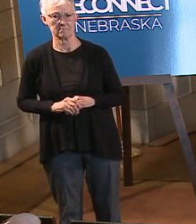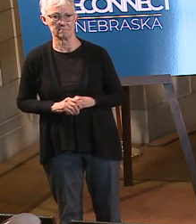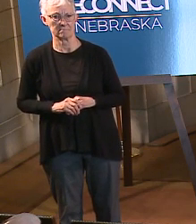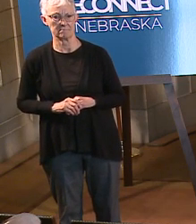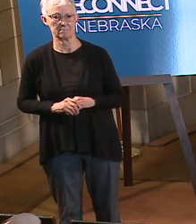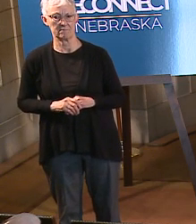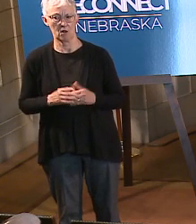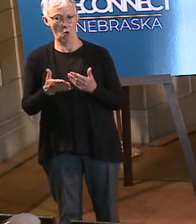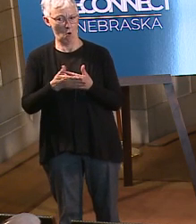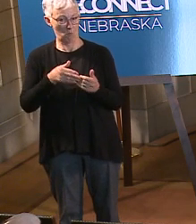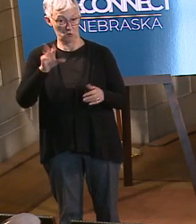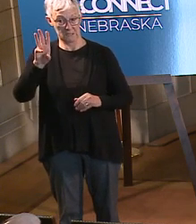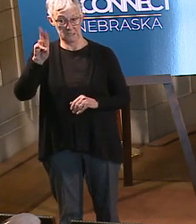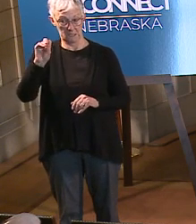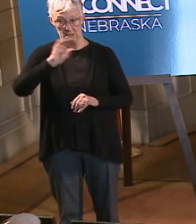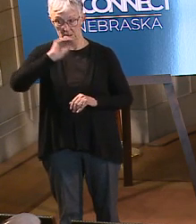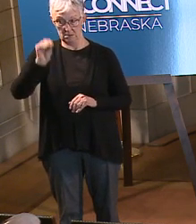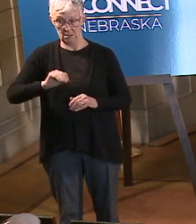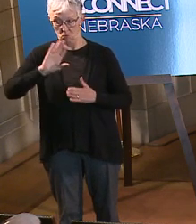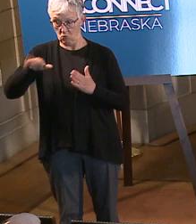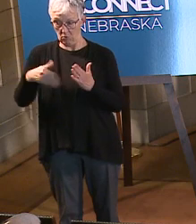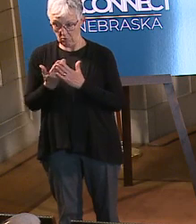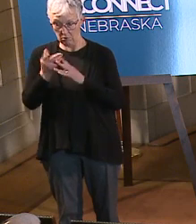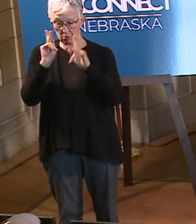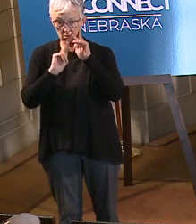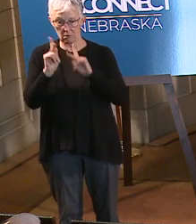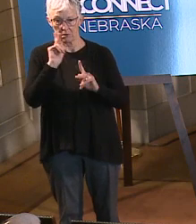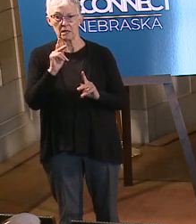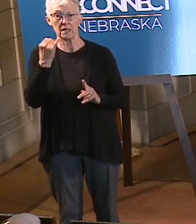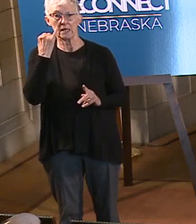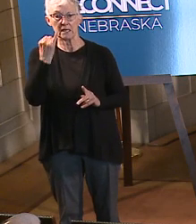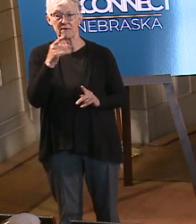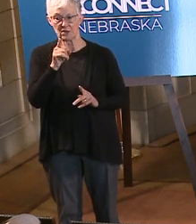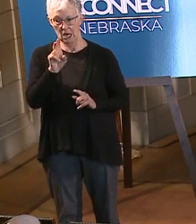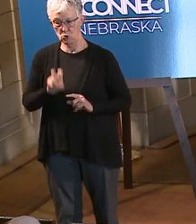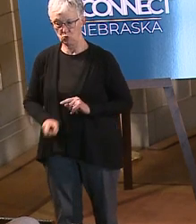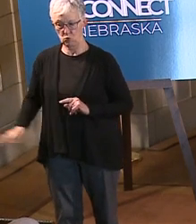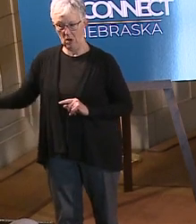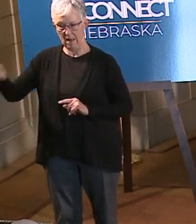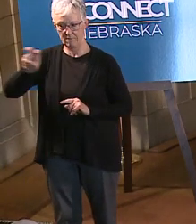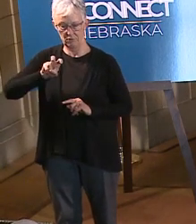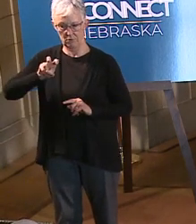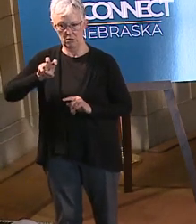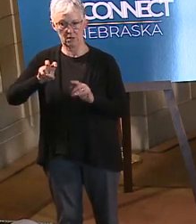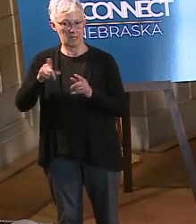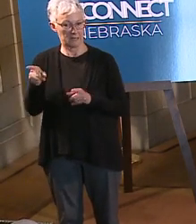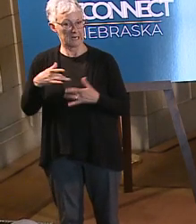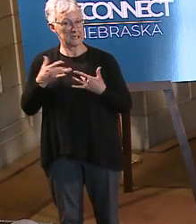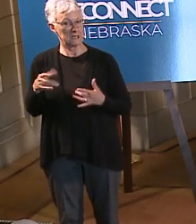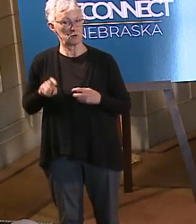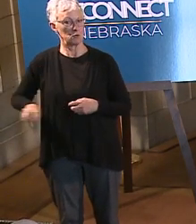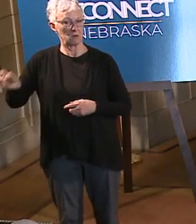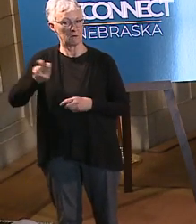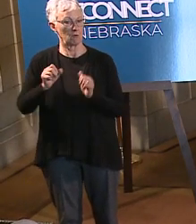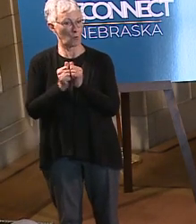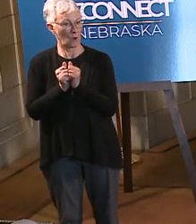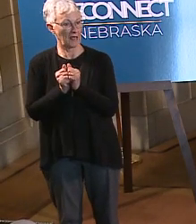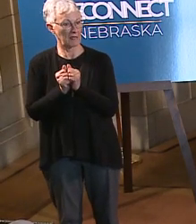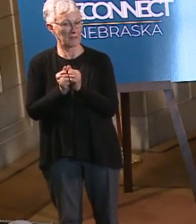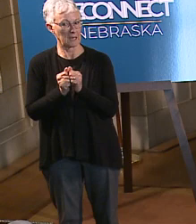BECAUSE IF YOU LOOK AT THE INFORMATION OUT THERE MORE THAN